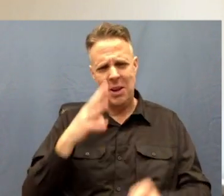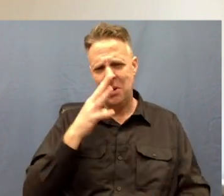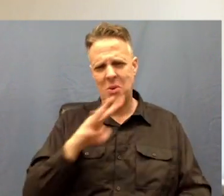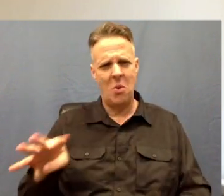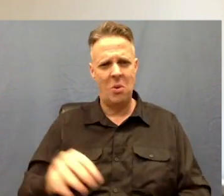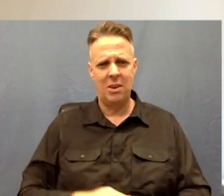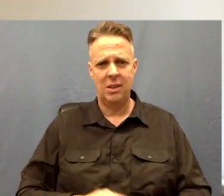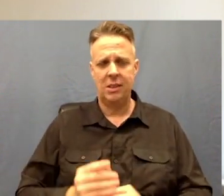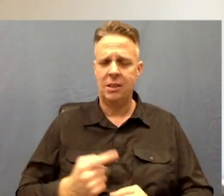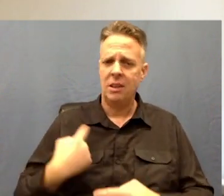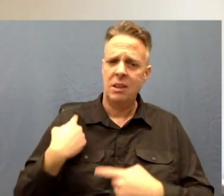HEARD HEARTBREAKING STORIES ABOUT FAMILIES WHO ARE IN NEED.